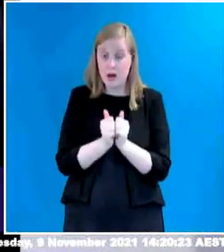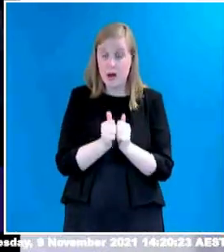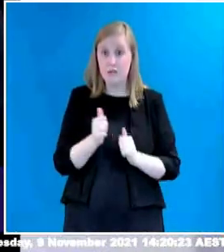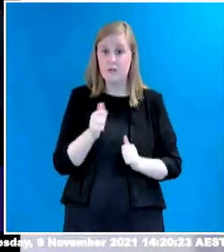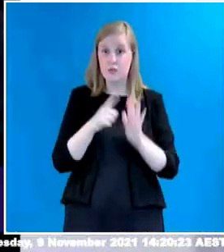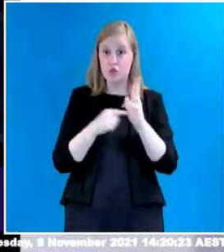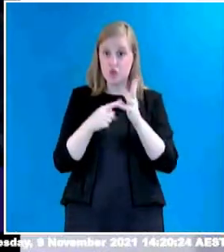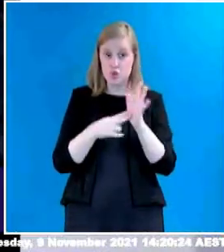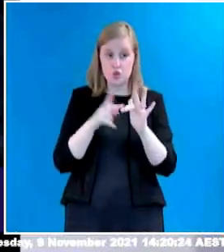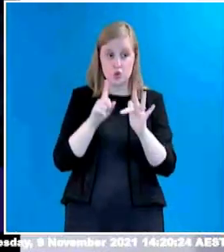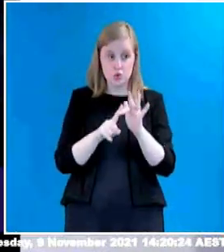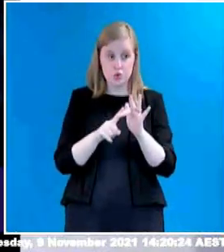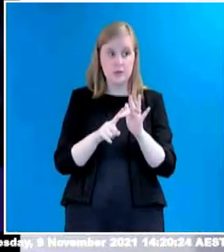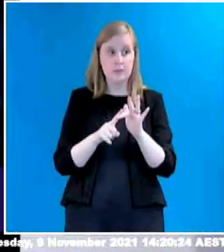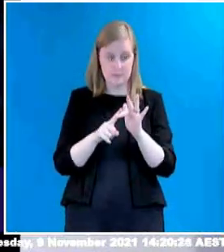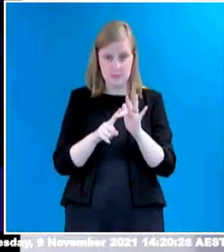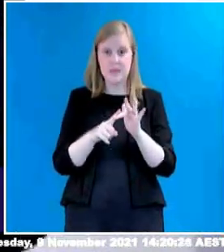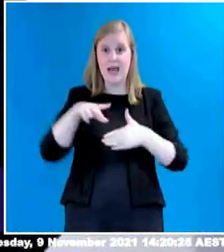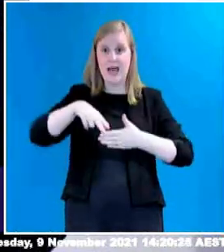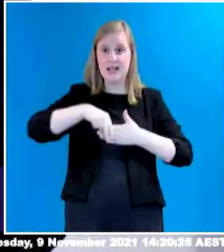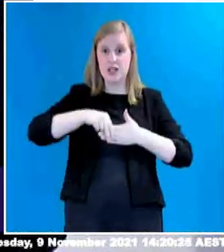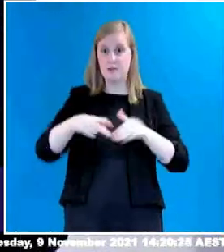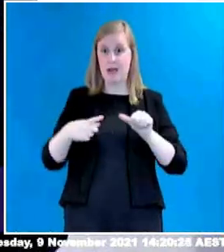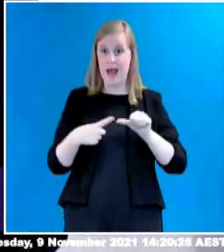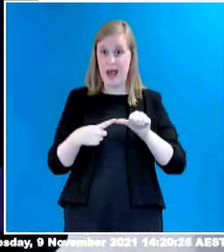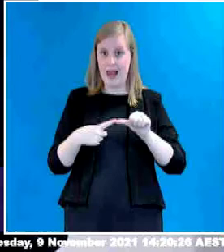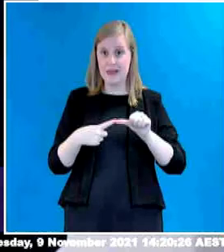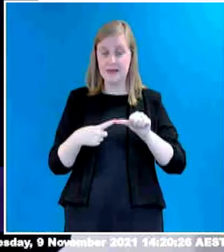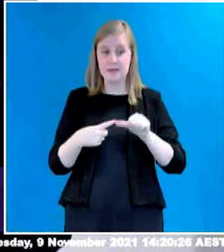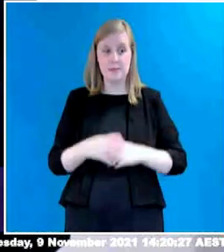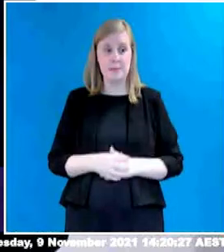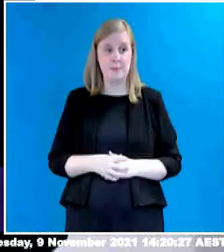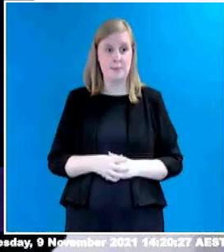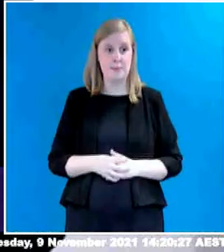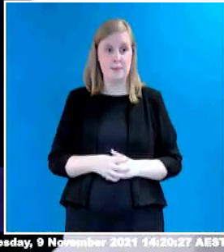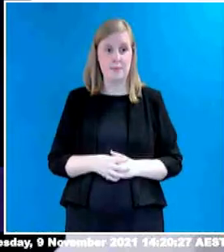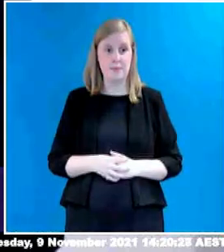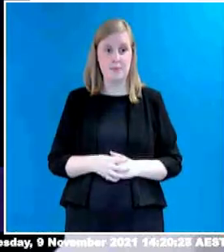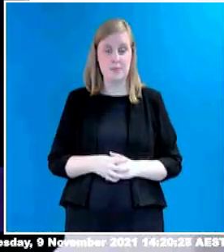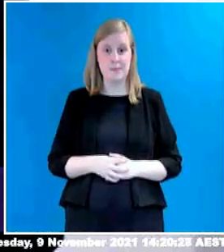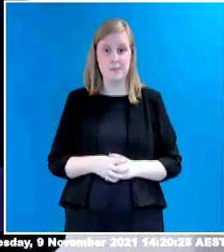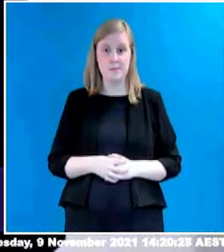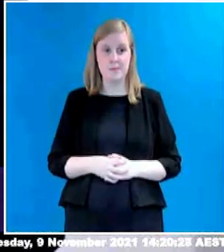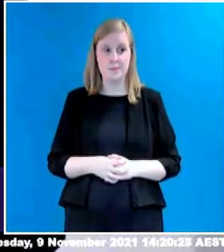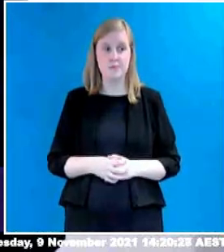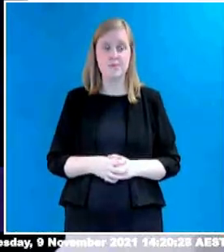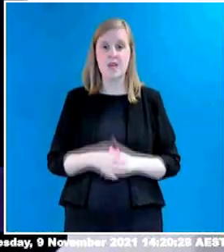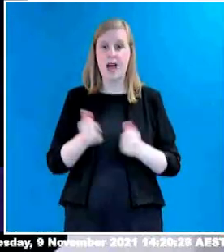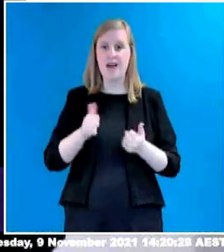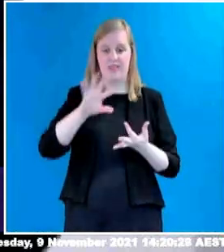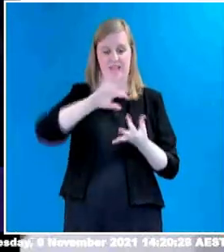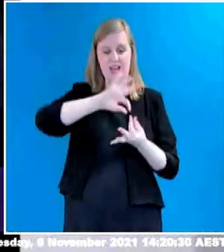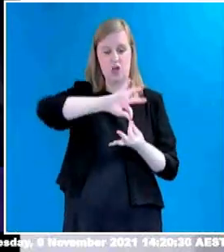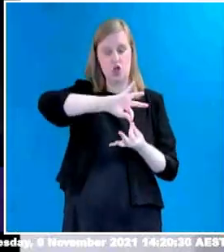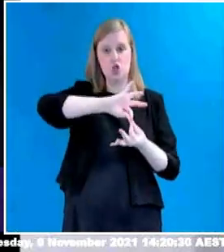Commission as attachment A, the Interpretive Declaration to the CRPD.